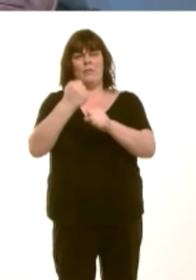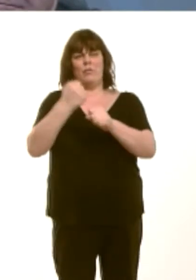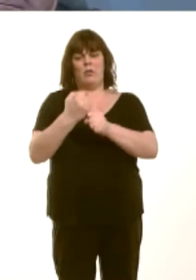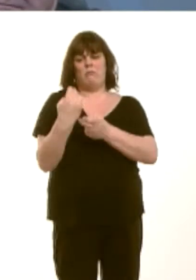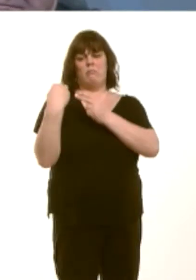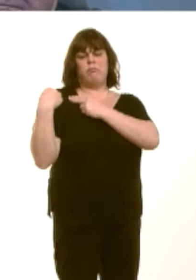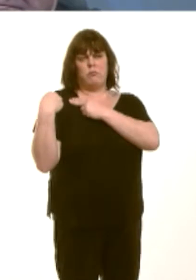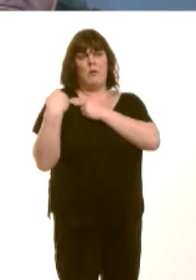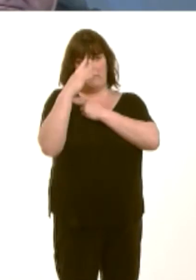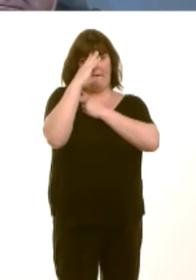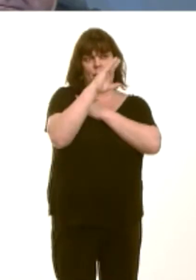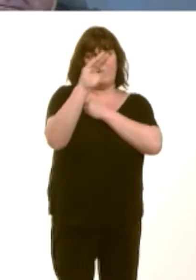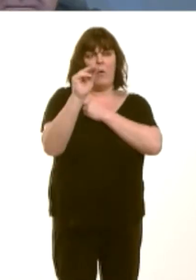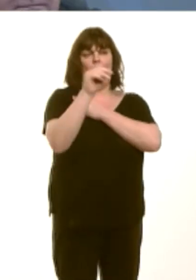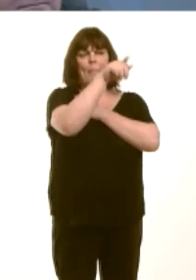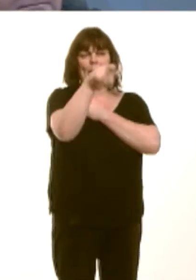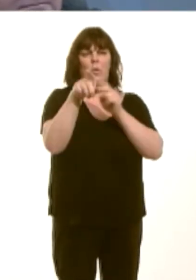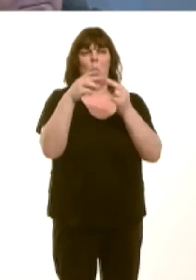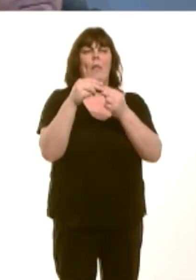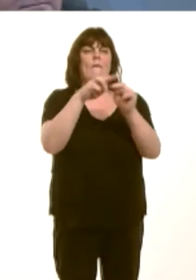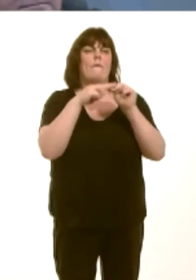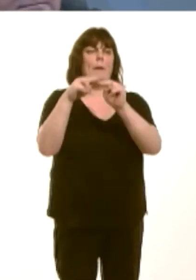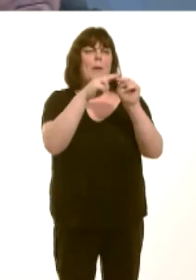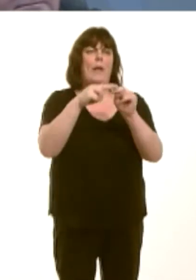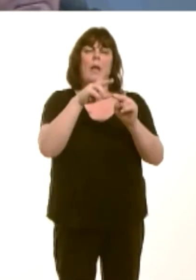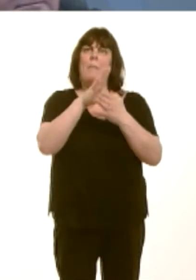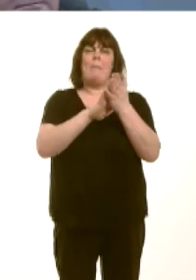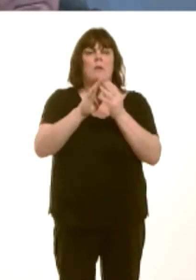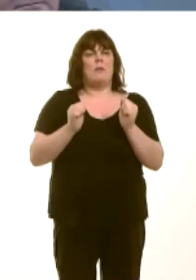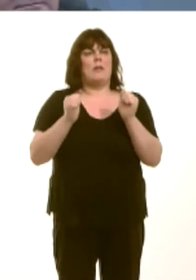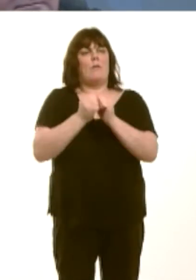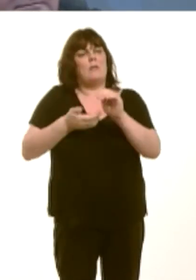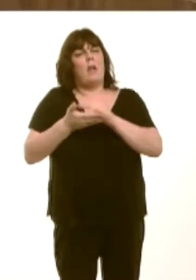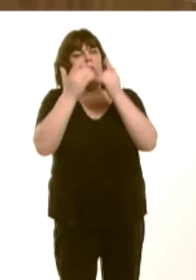ultimately then, there would be the guarantee in law that patients and families would have